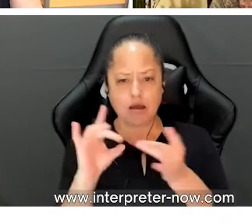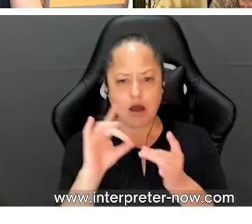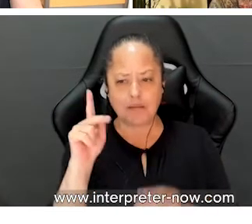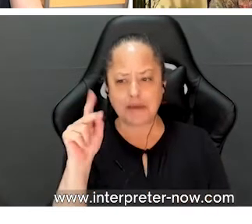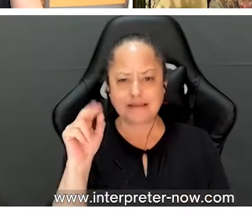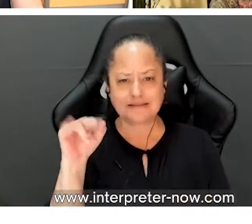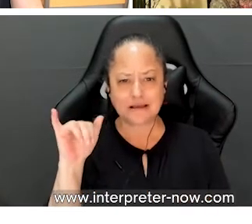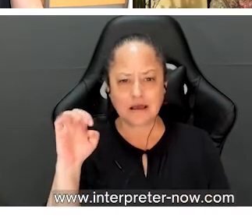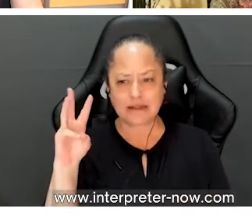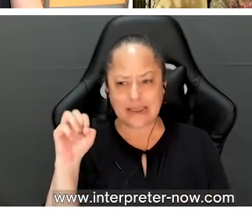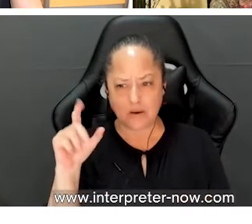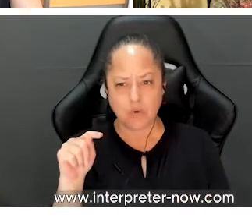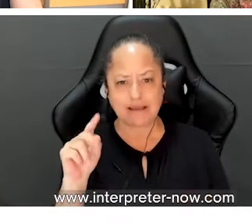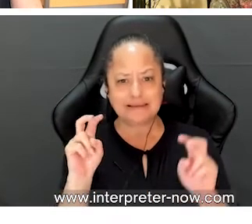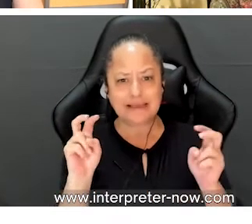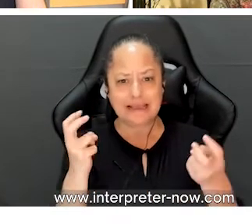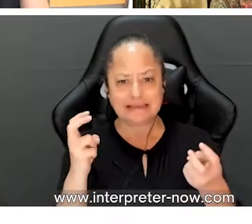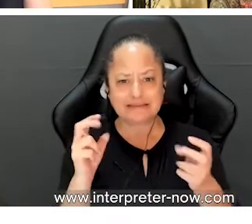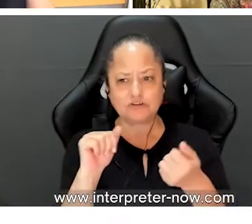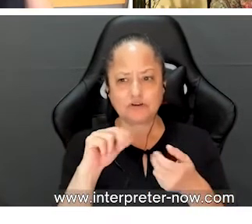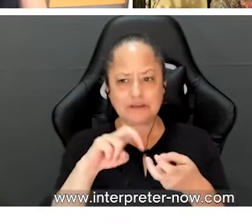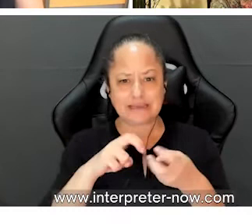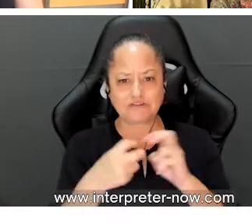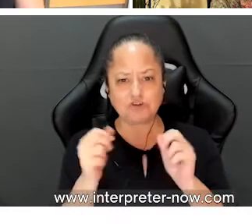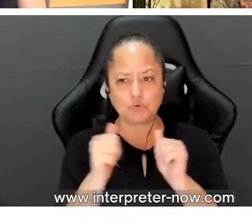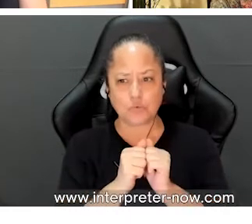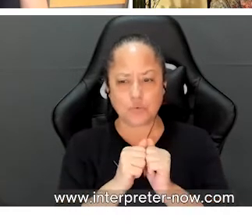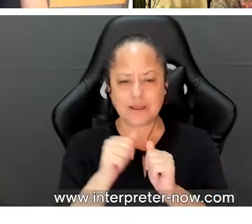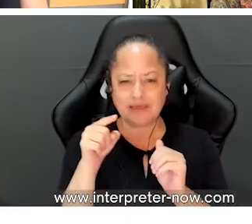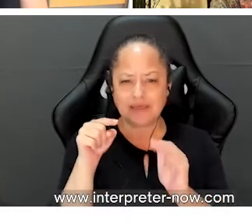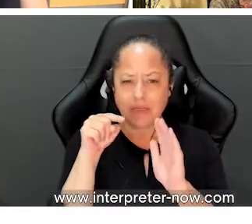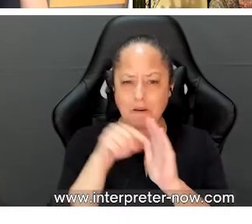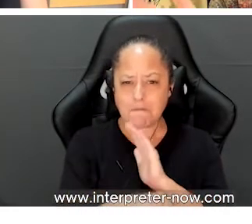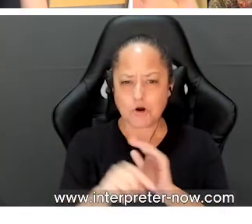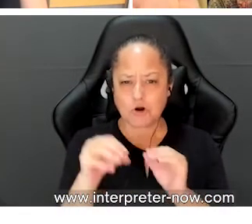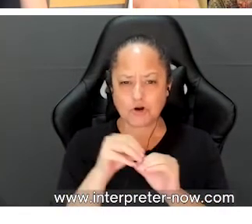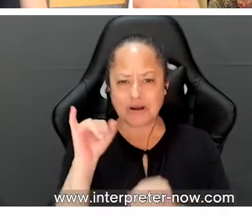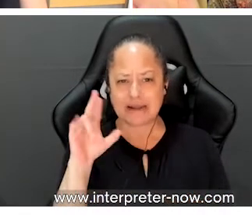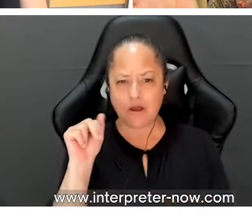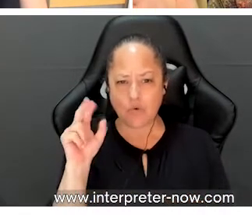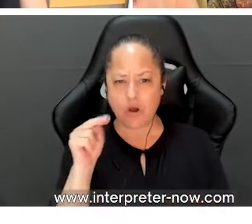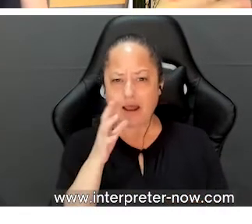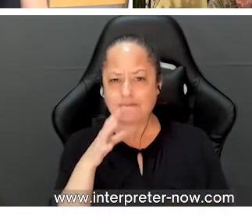and then the issues with Masah Amini's murder in Iran.